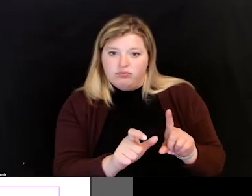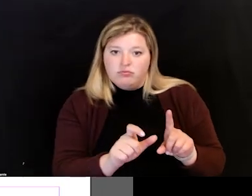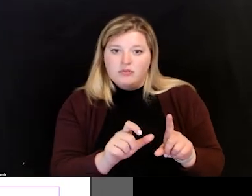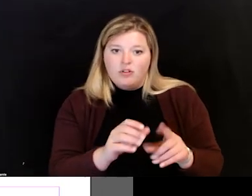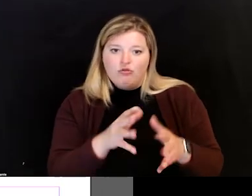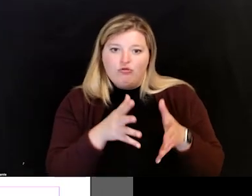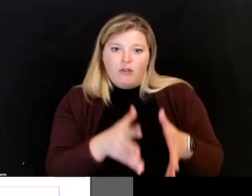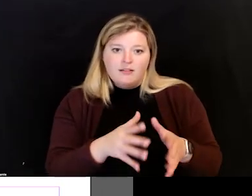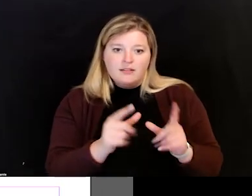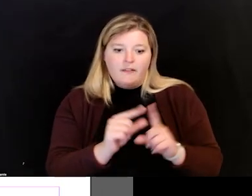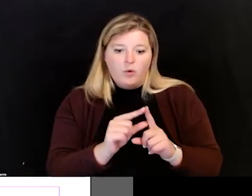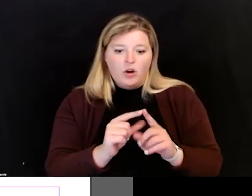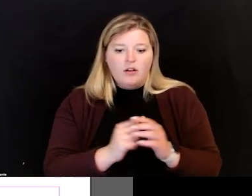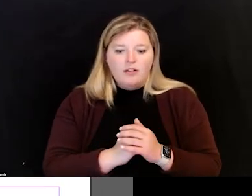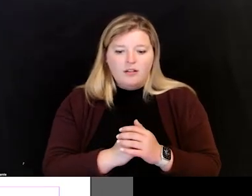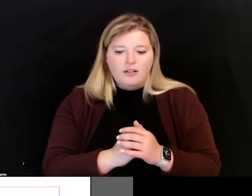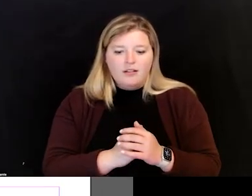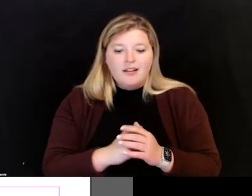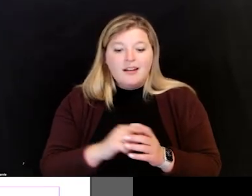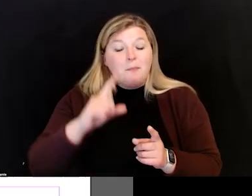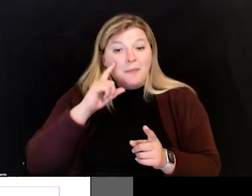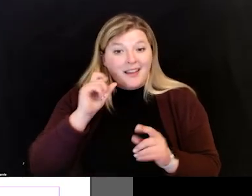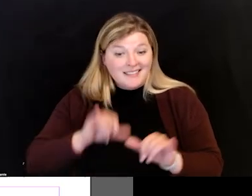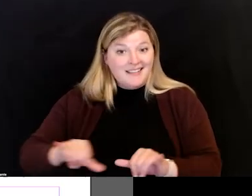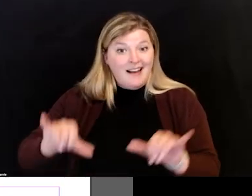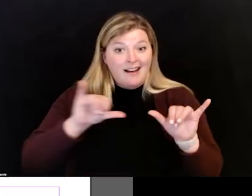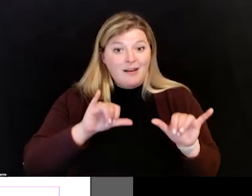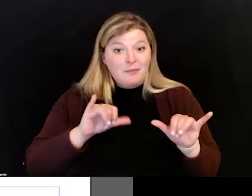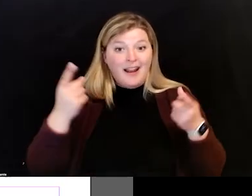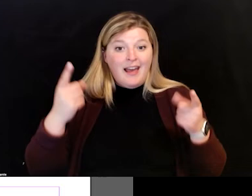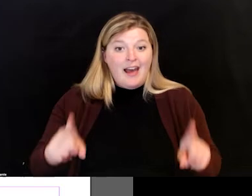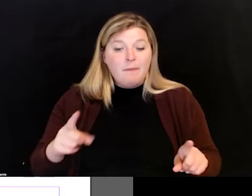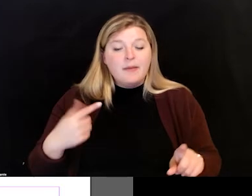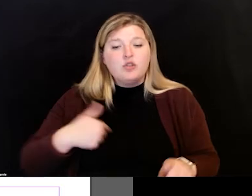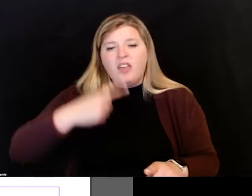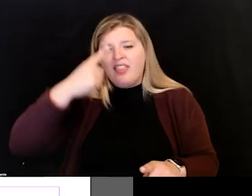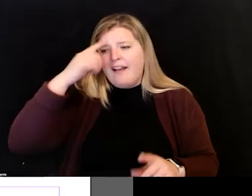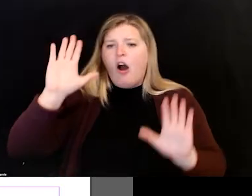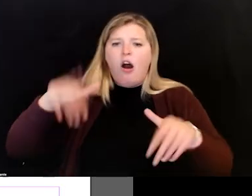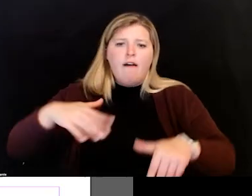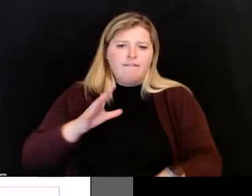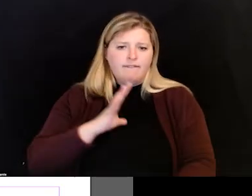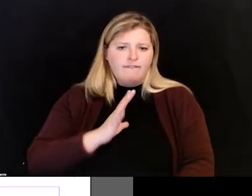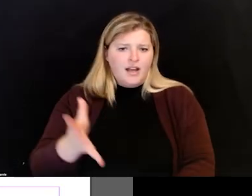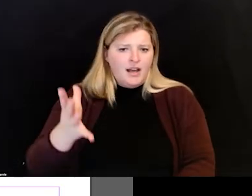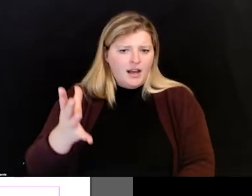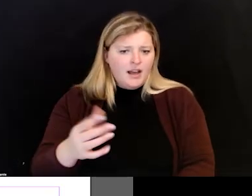Because we think this-- because this is so common, we may think that this is okay, but it's actually not.